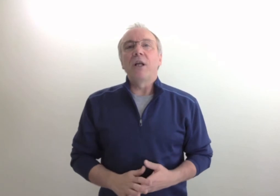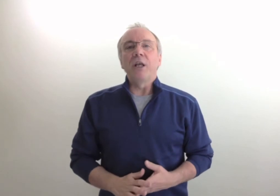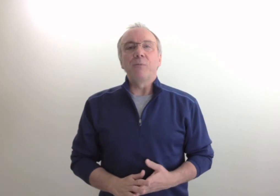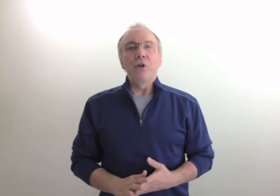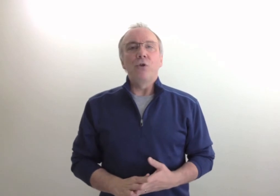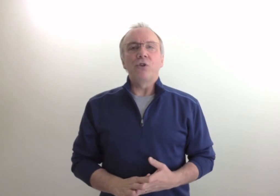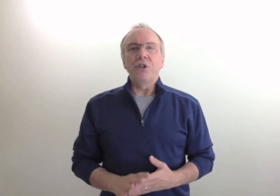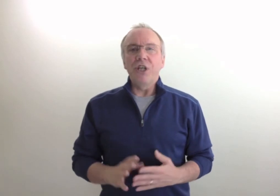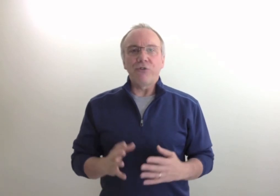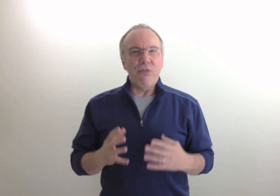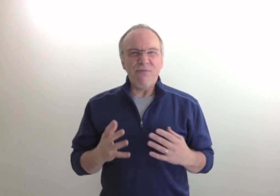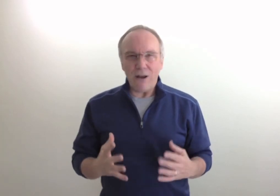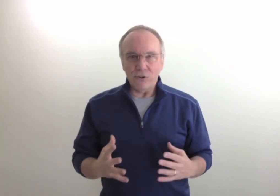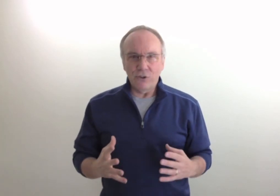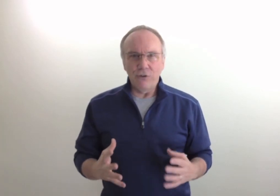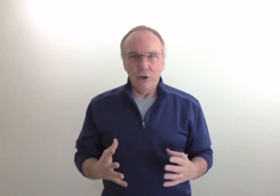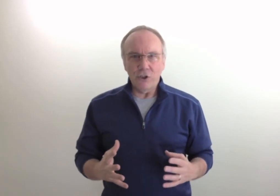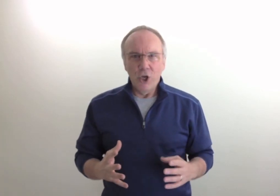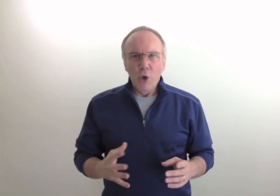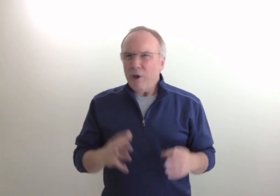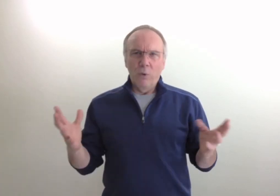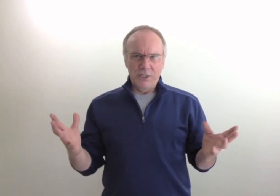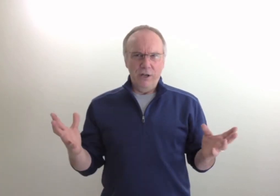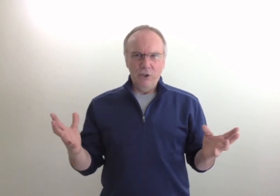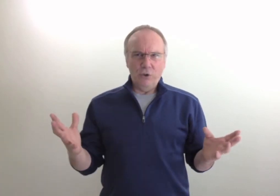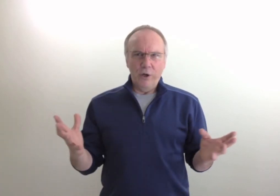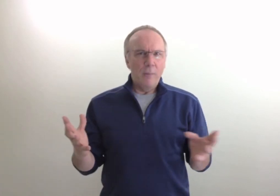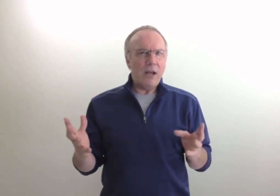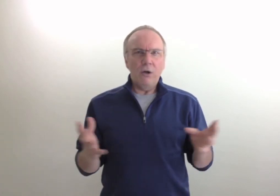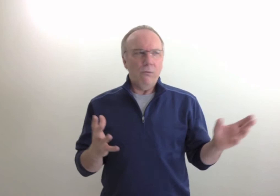Storytelling has been used to teach for thousands of years. We all want to hear a story no matter our age.